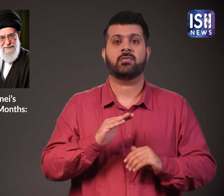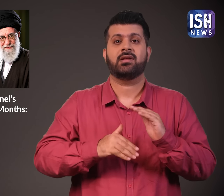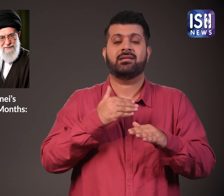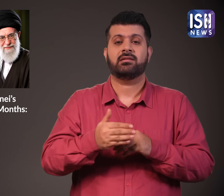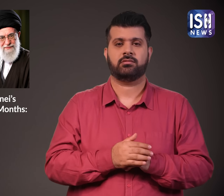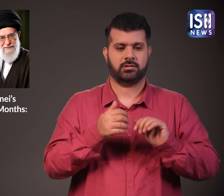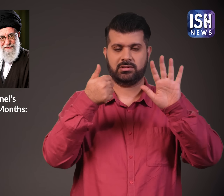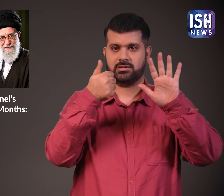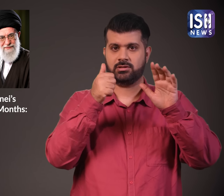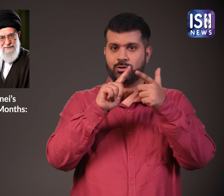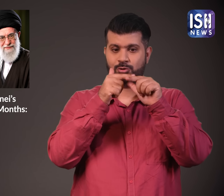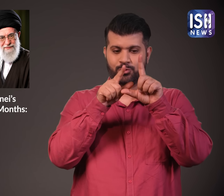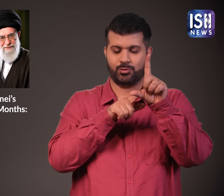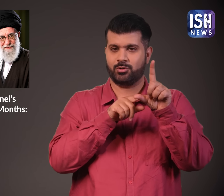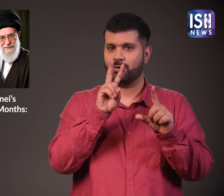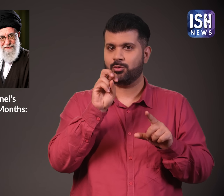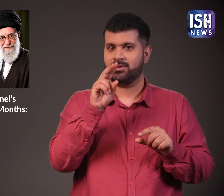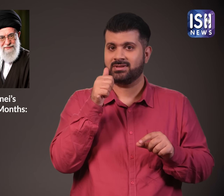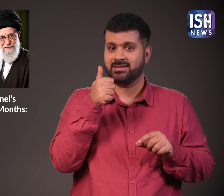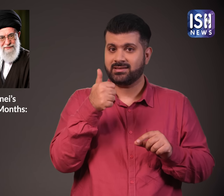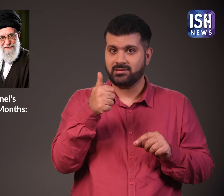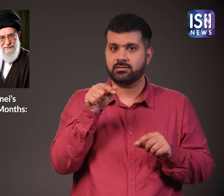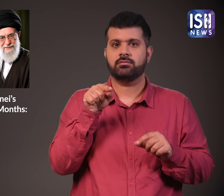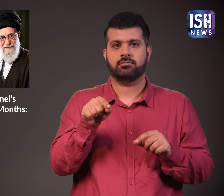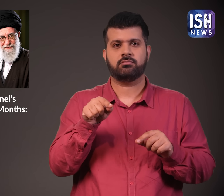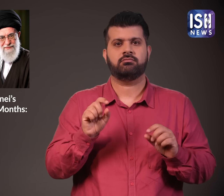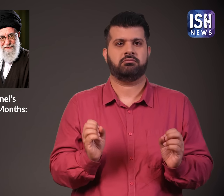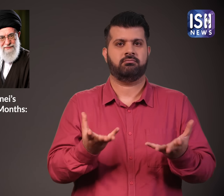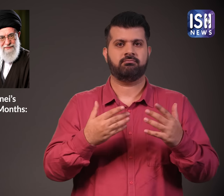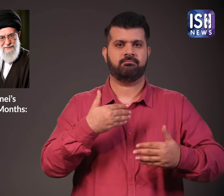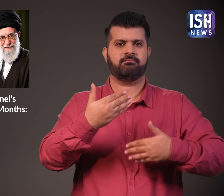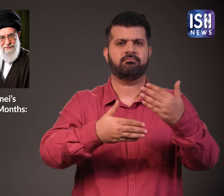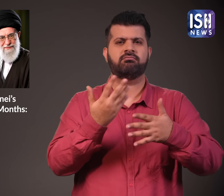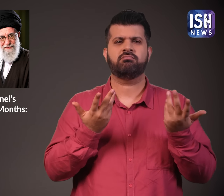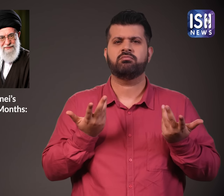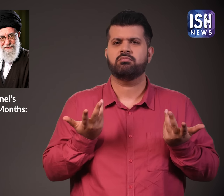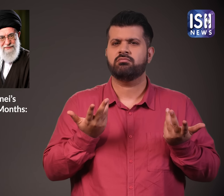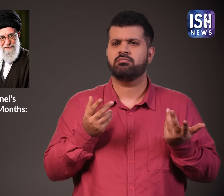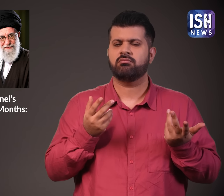The main procession began on 6th July 2026.